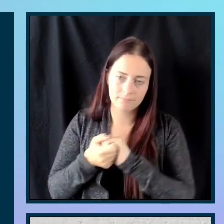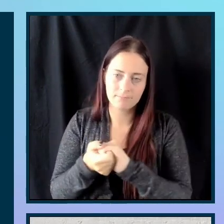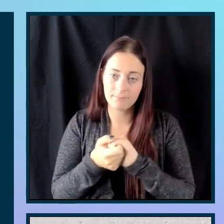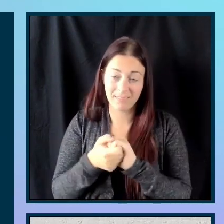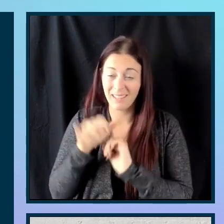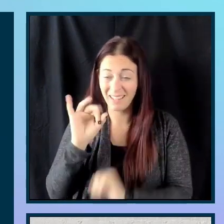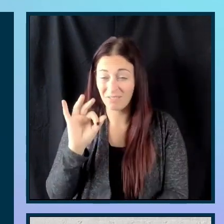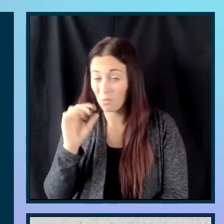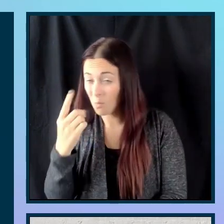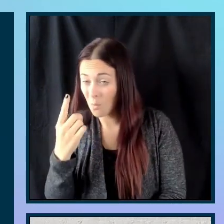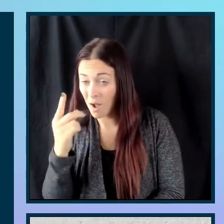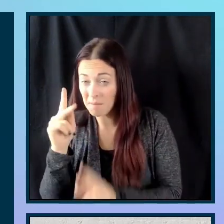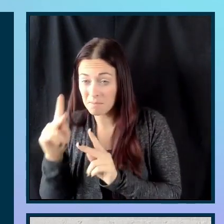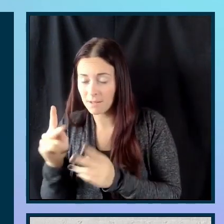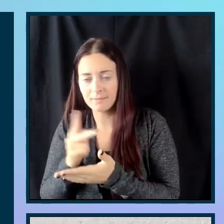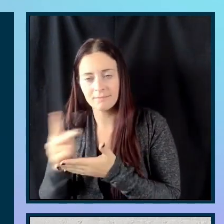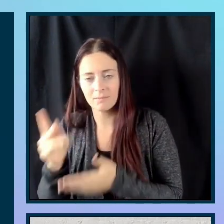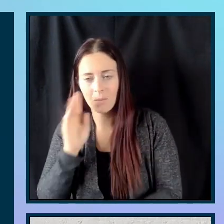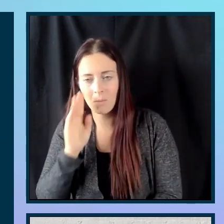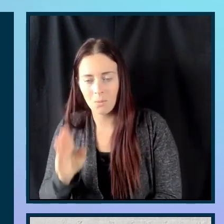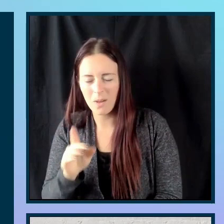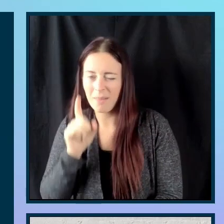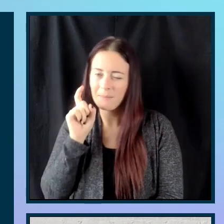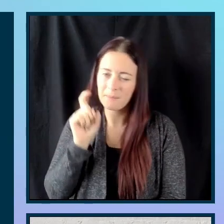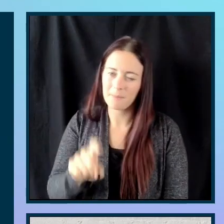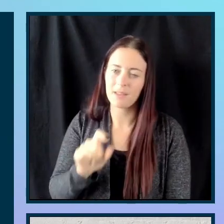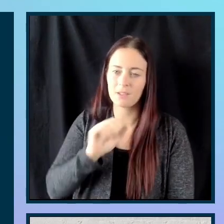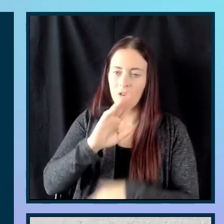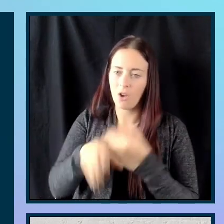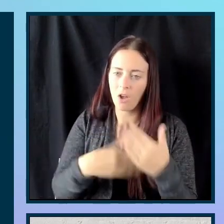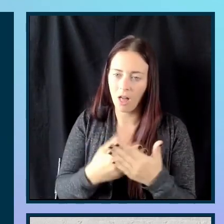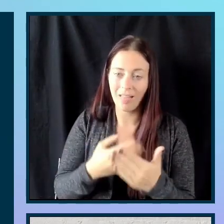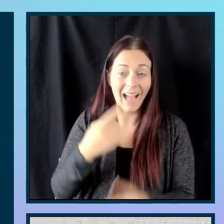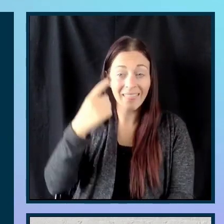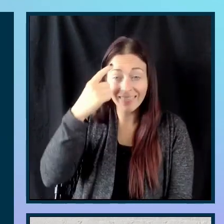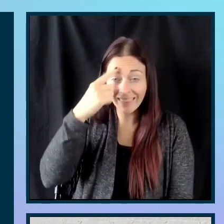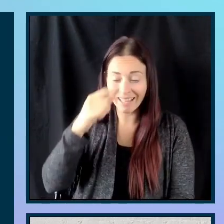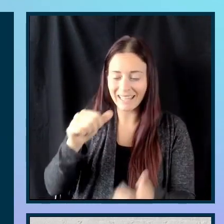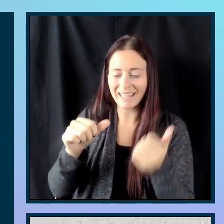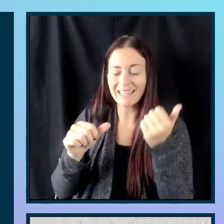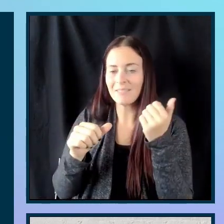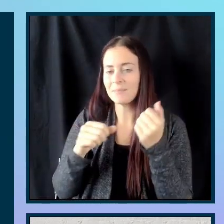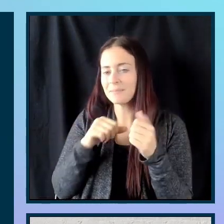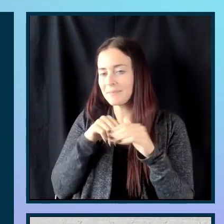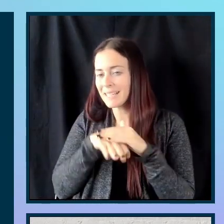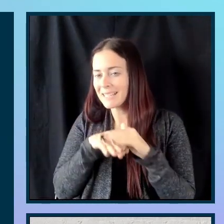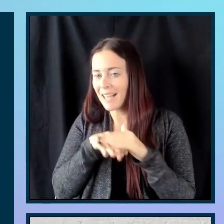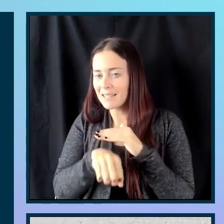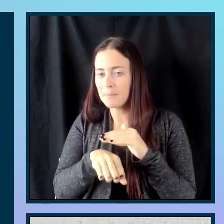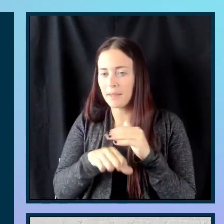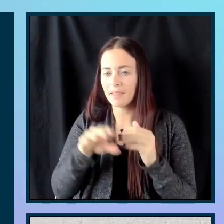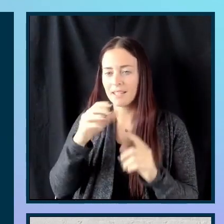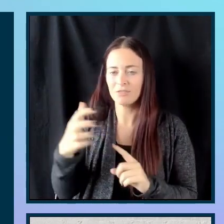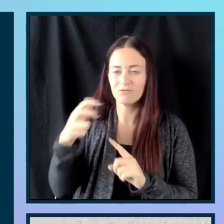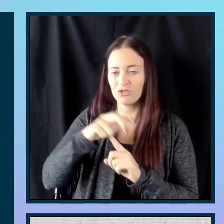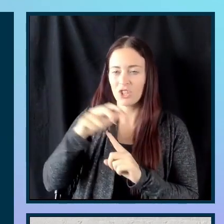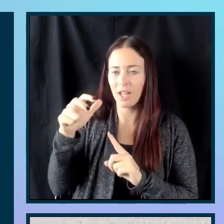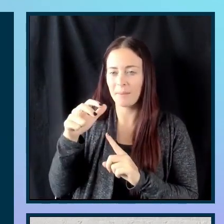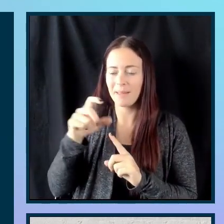In my opinion, ideally, there would be an accessibility champion on every team, in every org who can move this cycle along